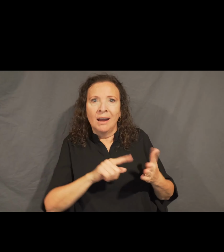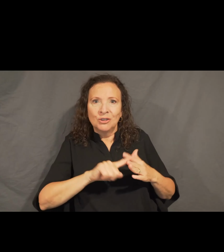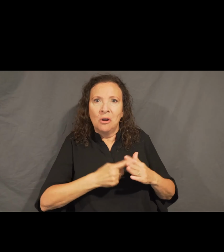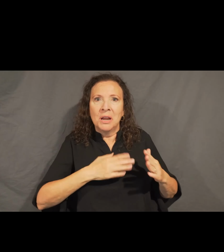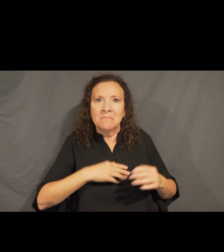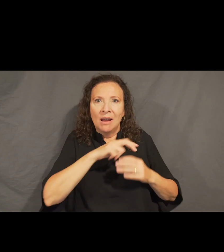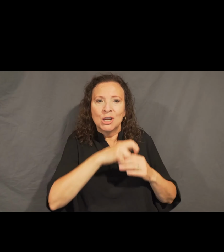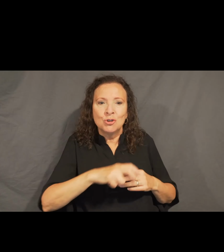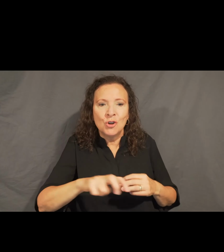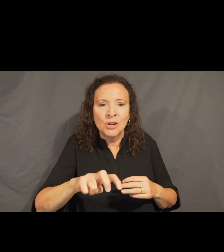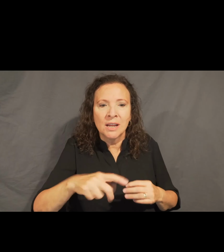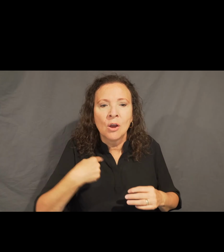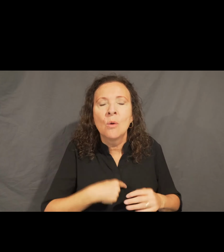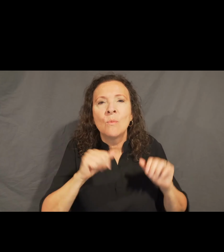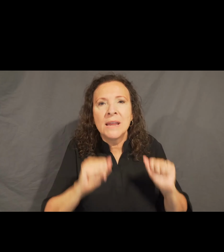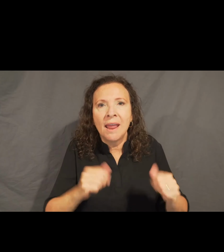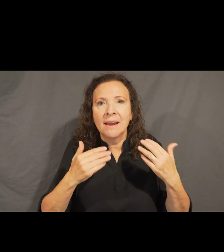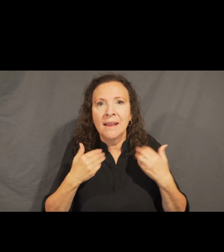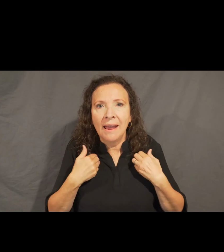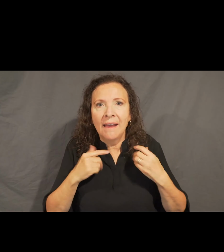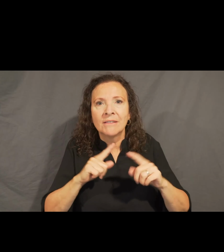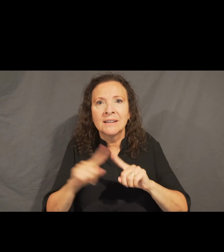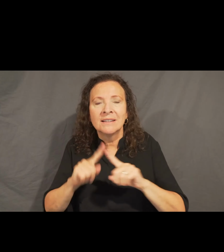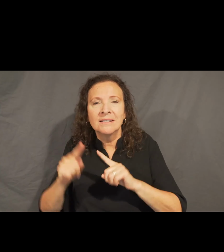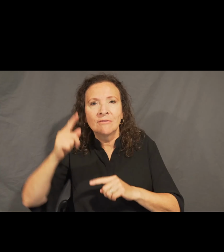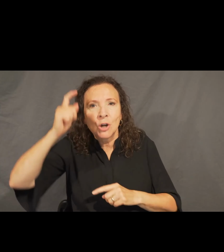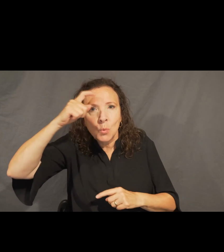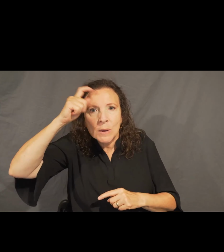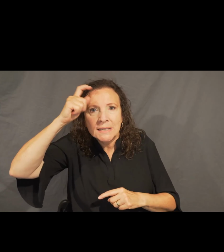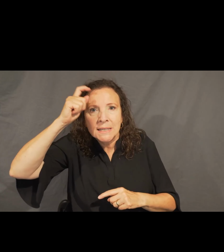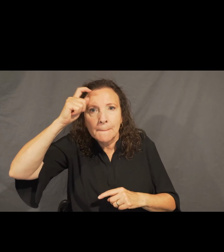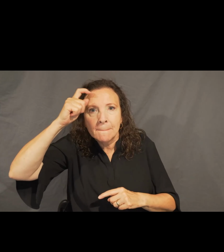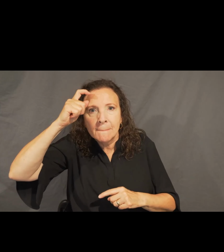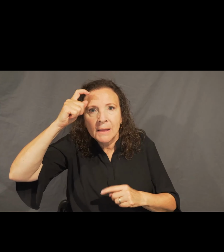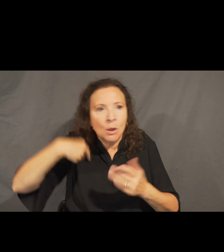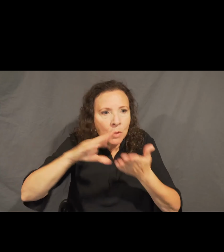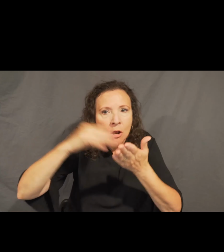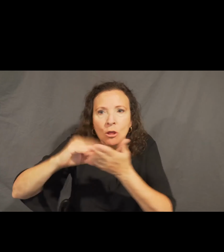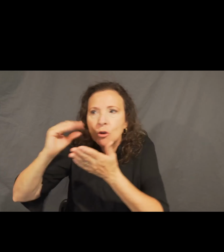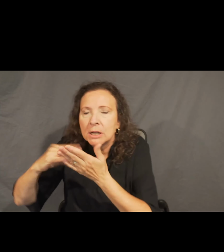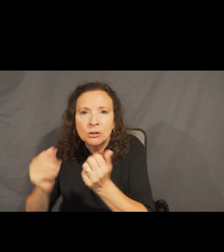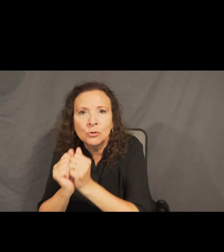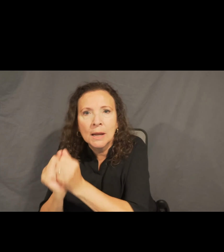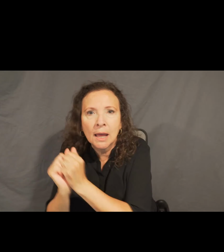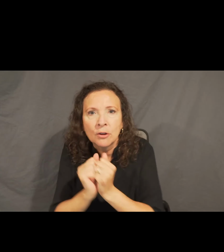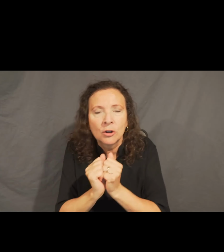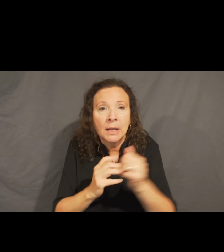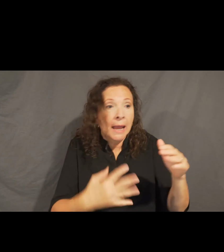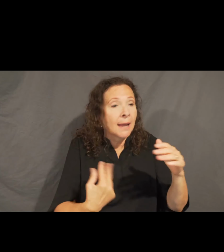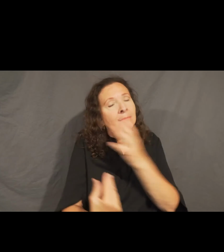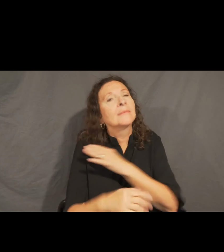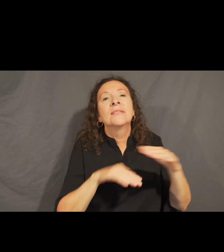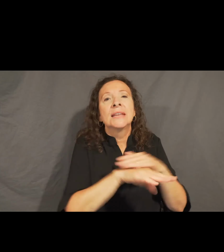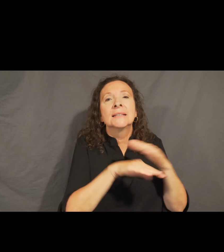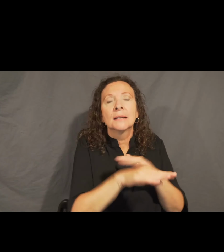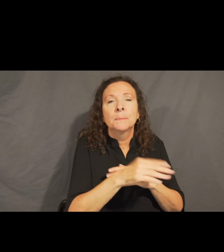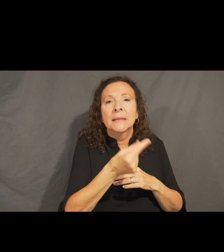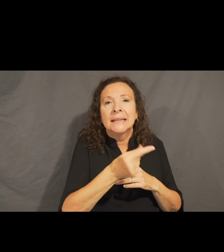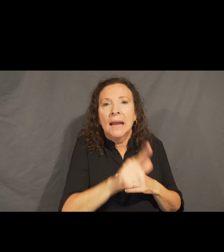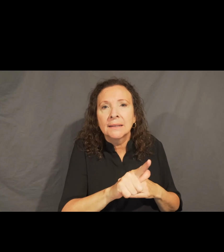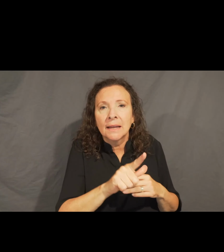of the wisdom that has been put together by the Accessibility Guidelines Working Group,